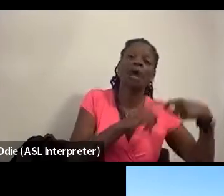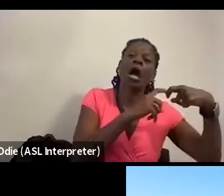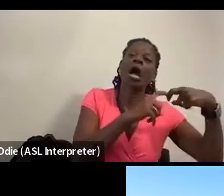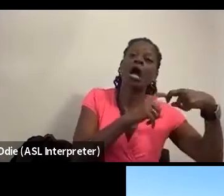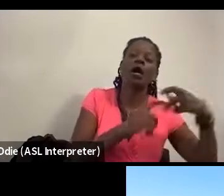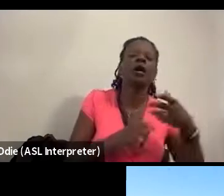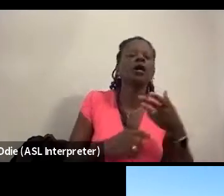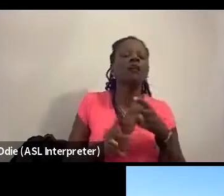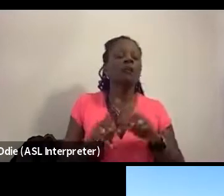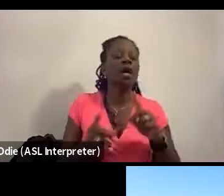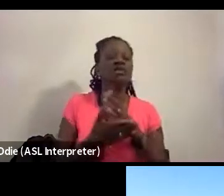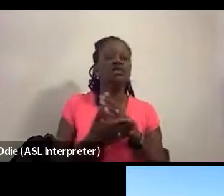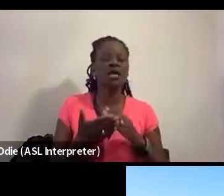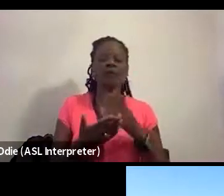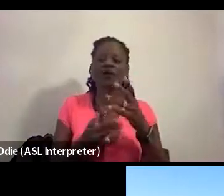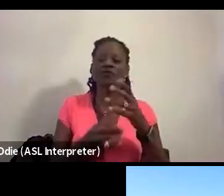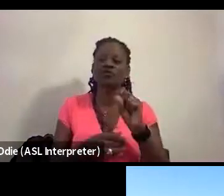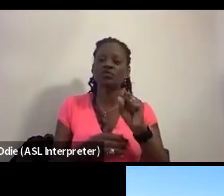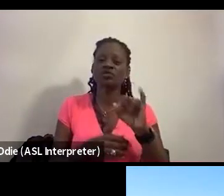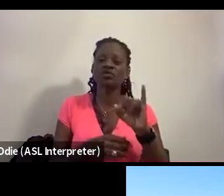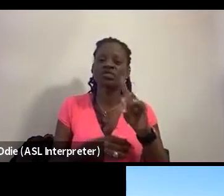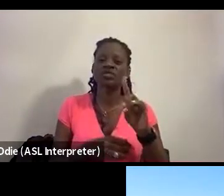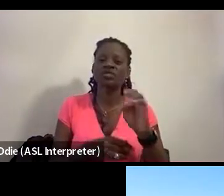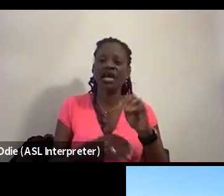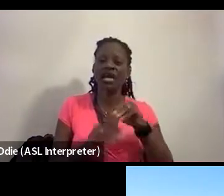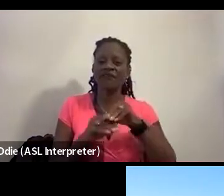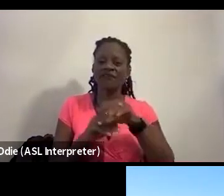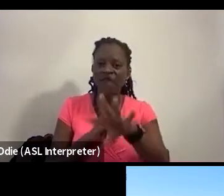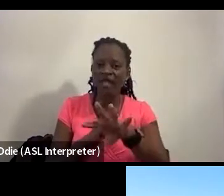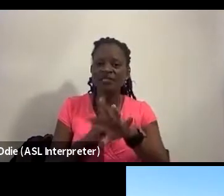side effects are mostly actually our body responding to the vaccine.